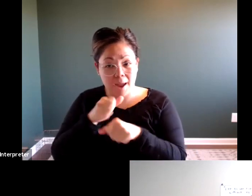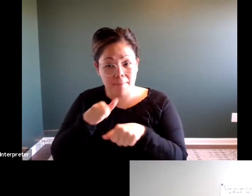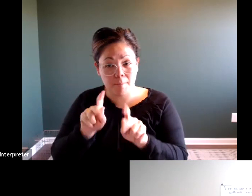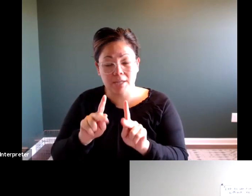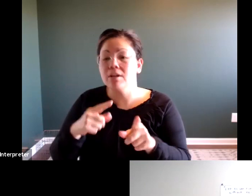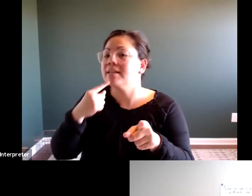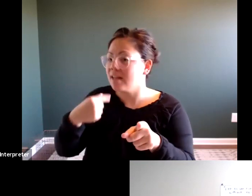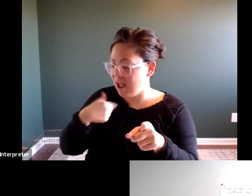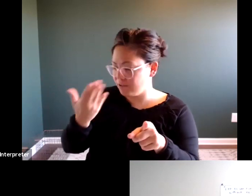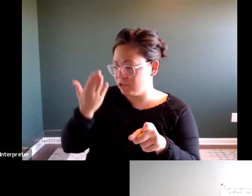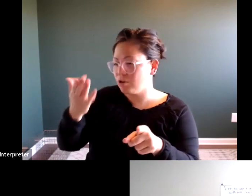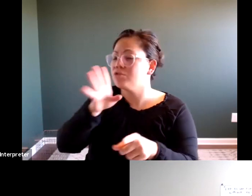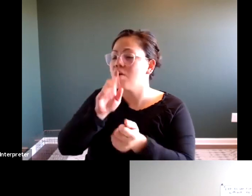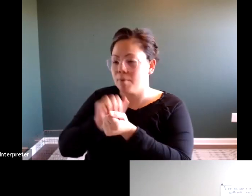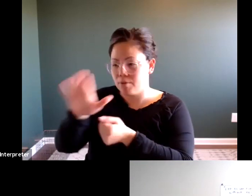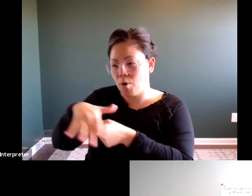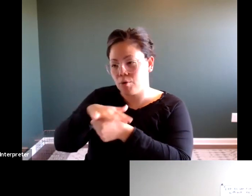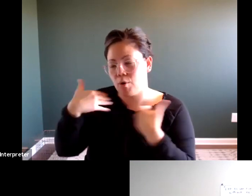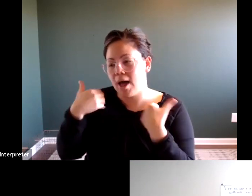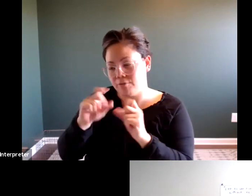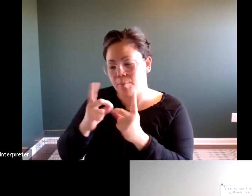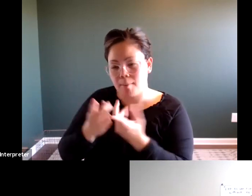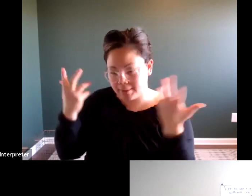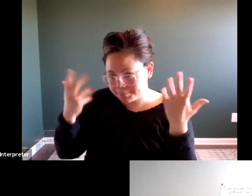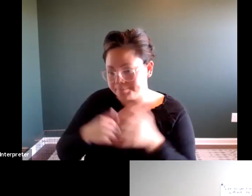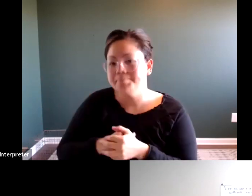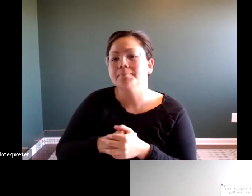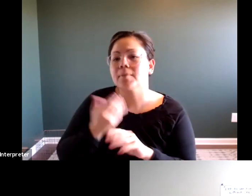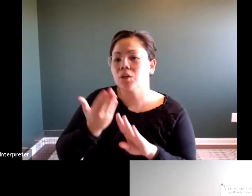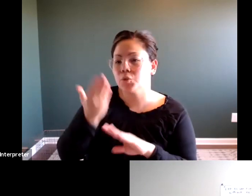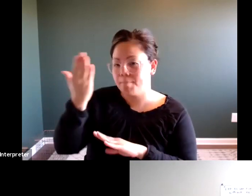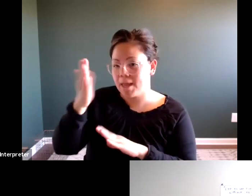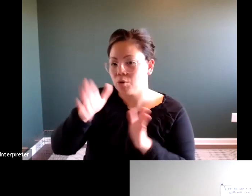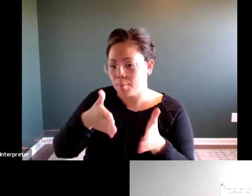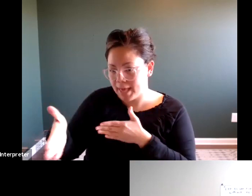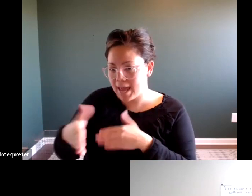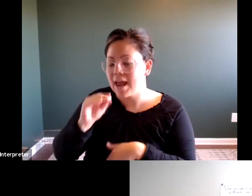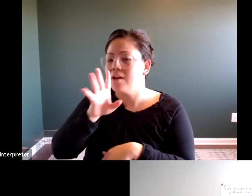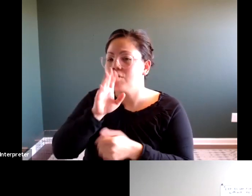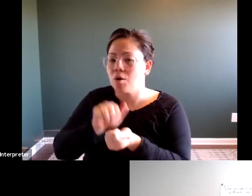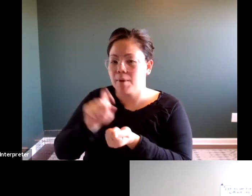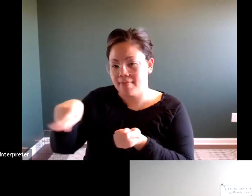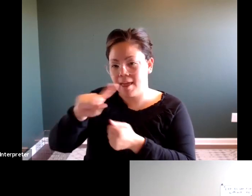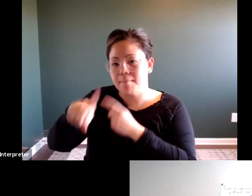I would talk to the, your local health department and submit a plan to them and talk to them about what,